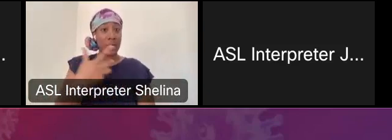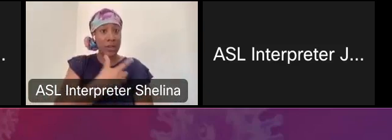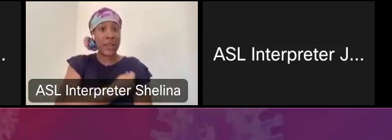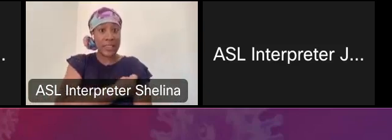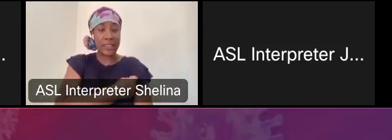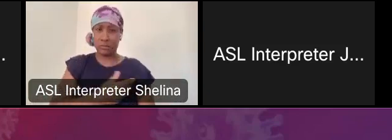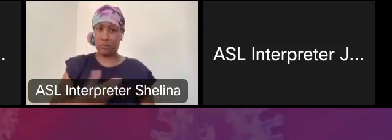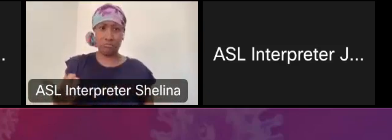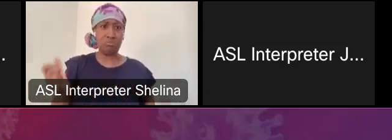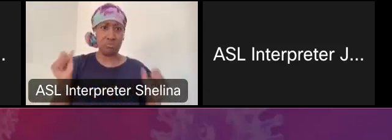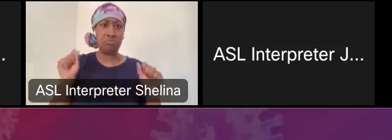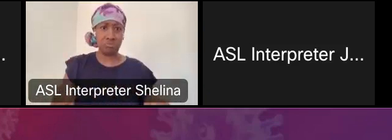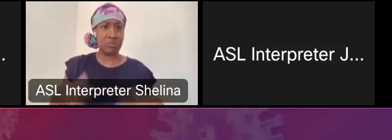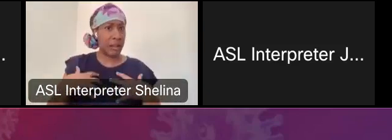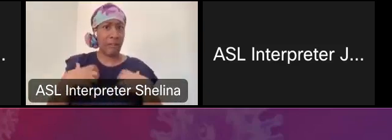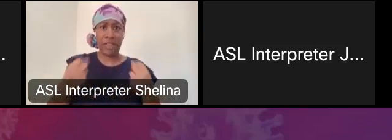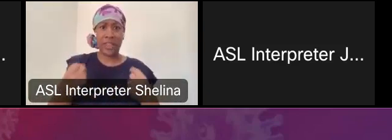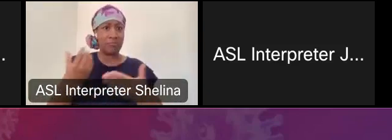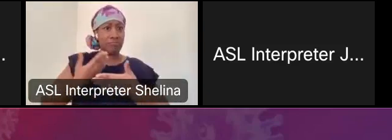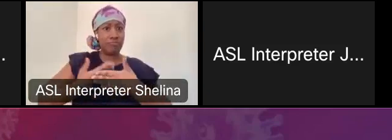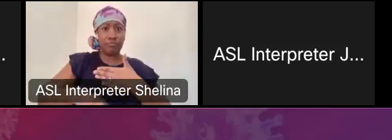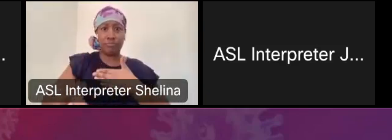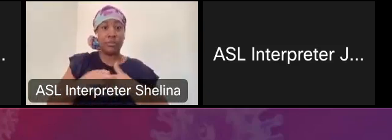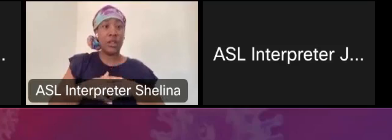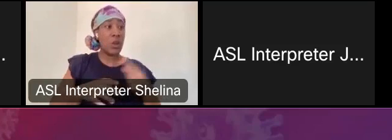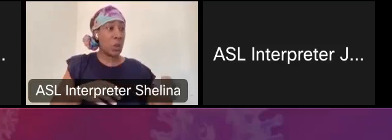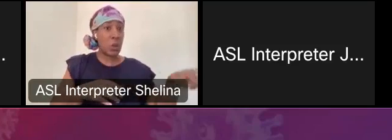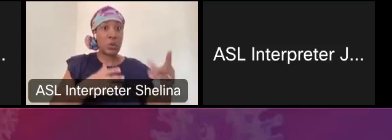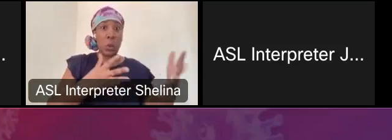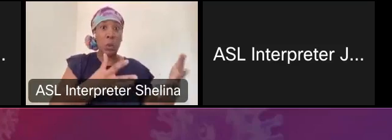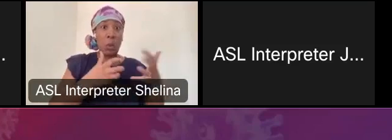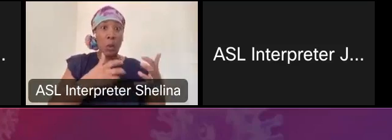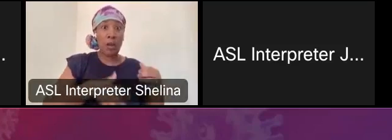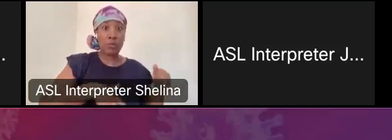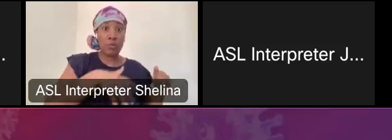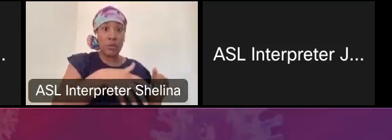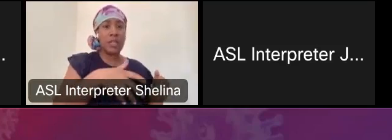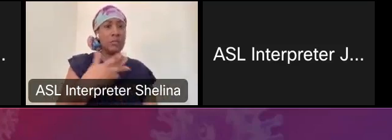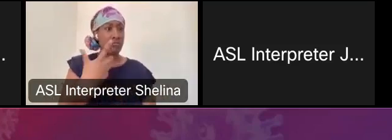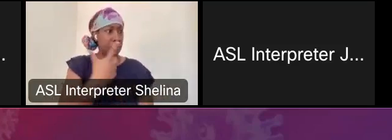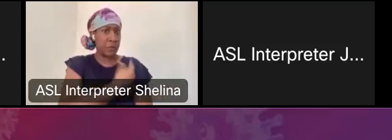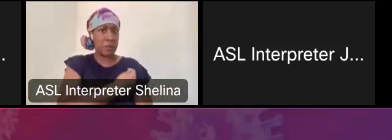People who wanted to get pregnant, have done so, after getting the covered 18 vaccine.